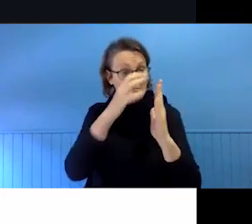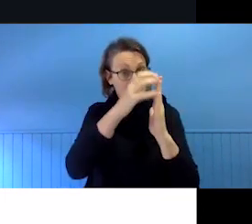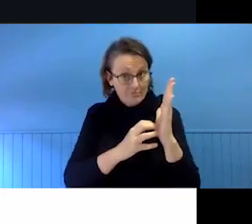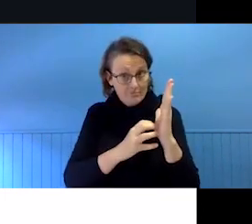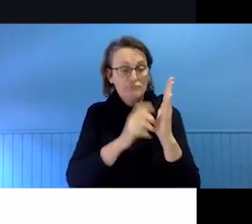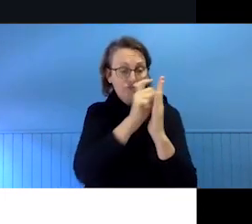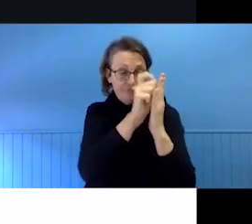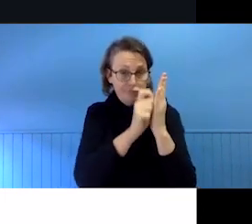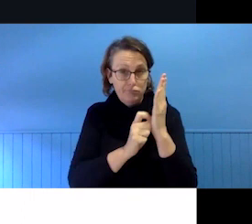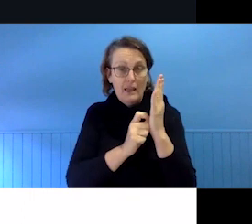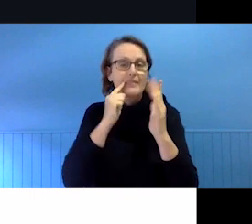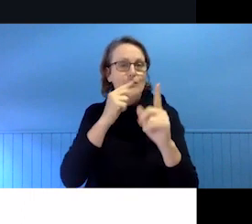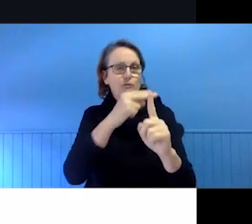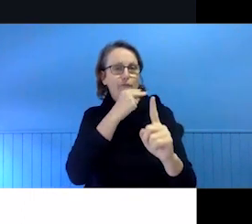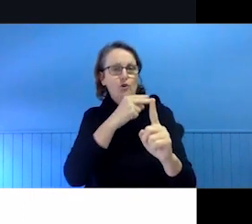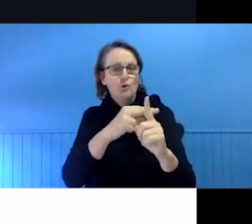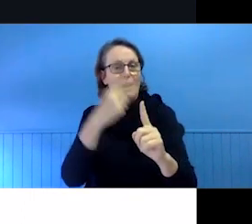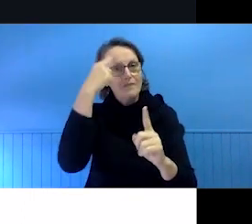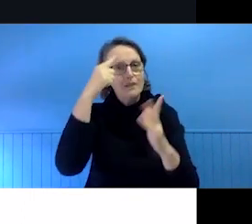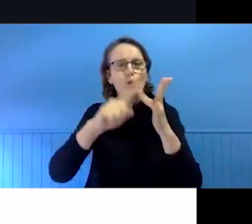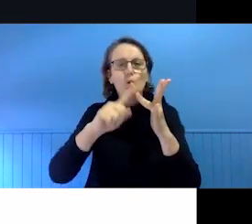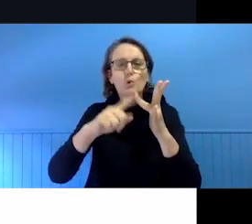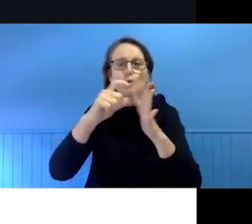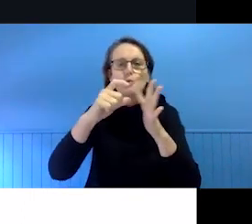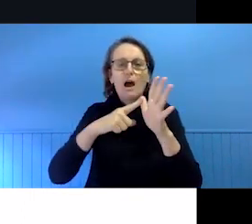we're going to think back to that Ooda loop, how we want to keep going